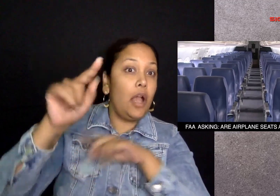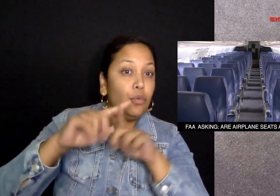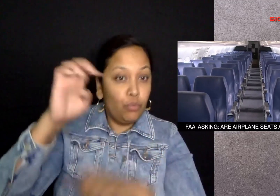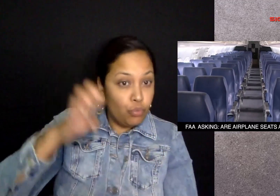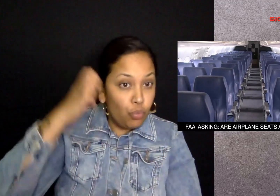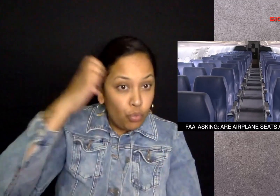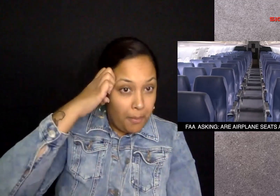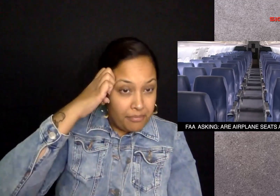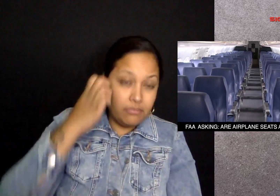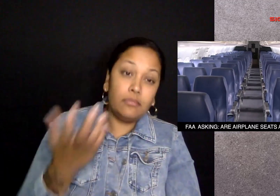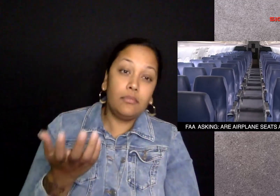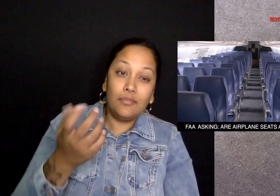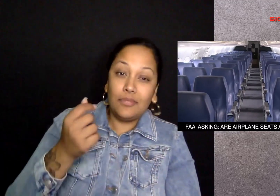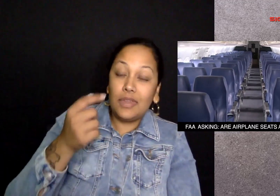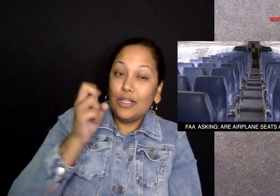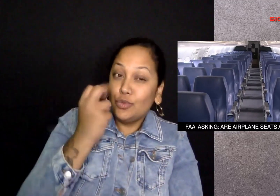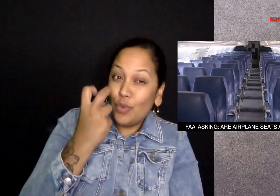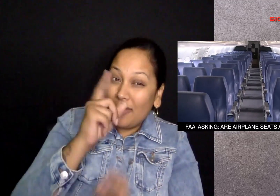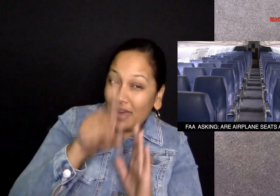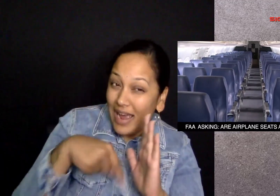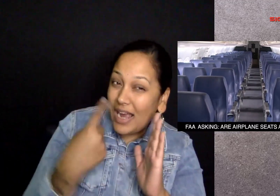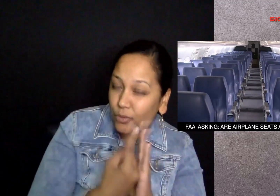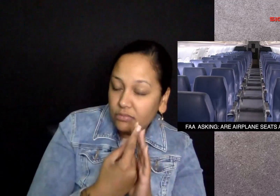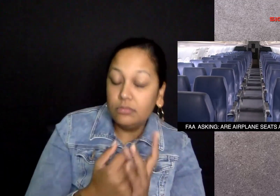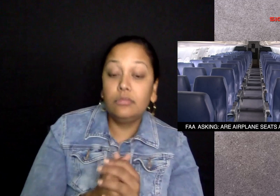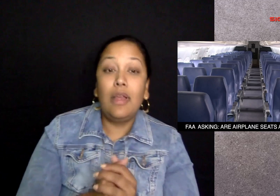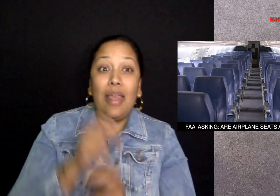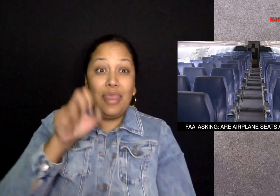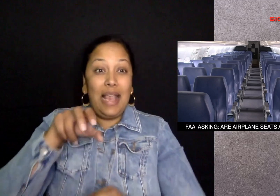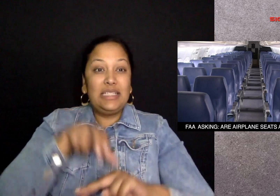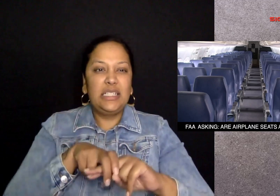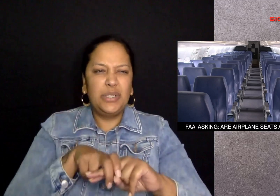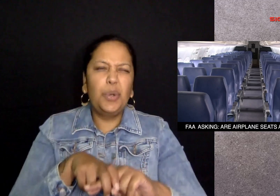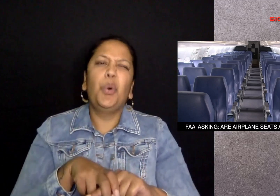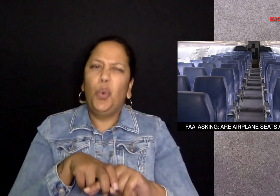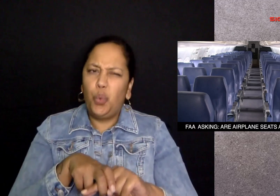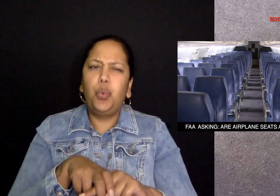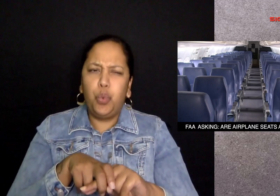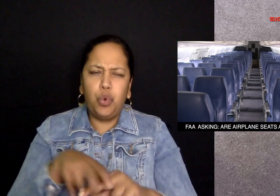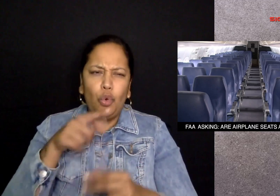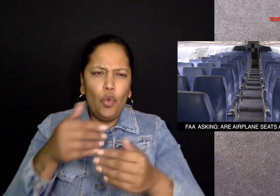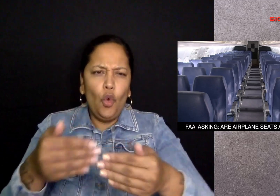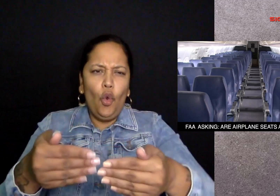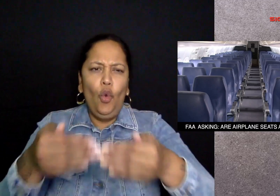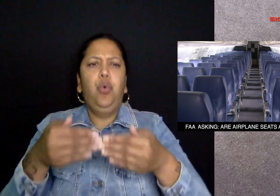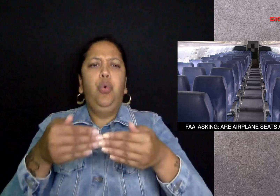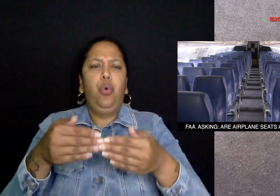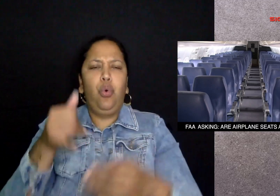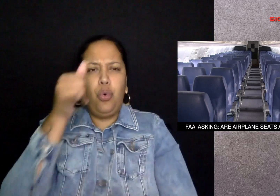recently I flew to Europe it was a 12 hour flight and yeah the seats were very small